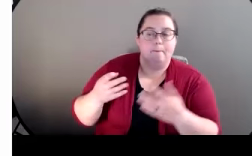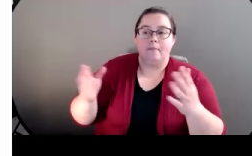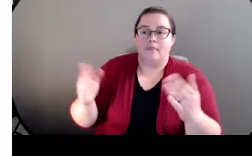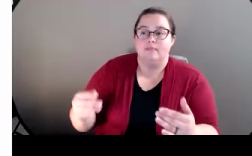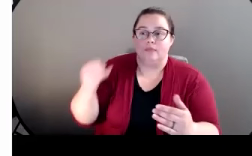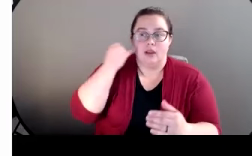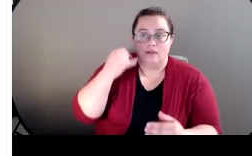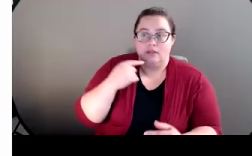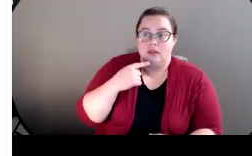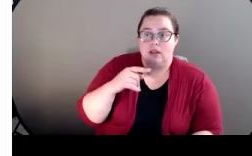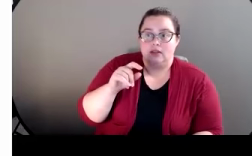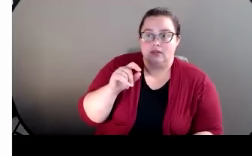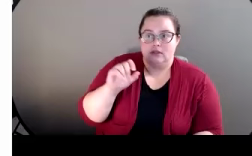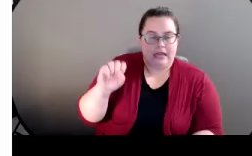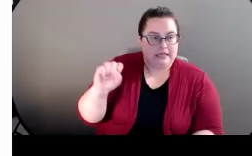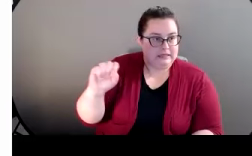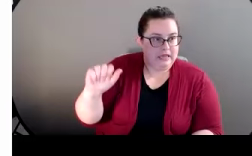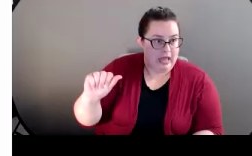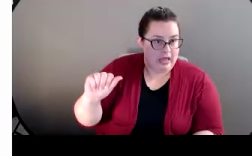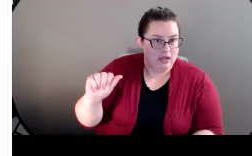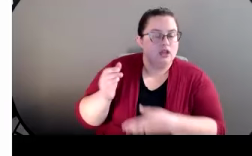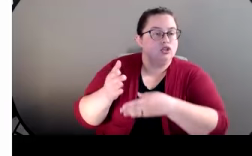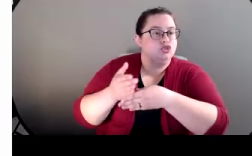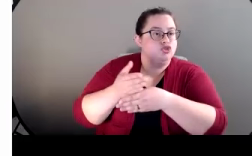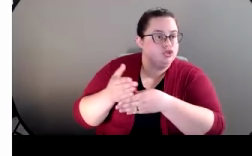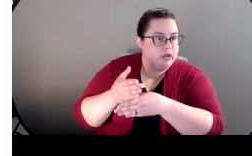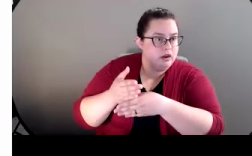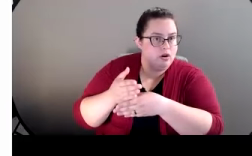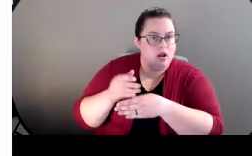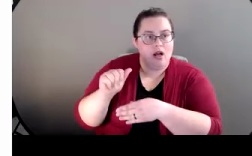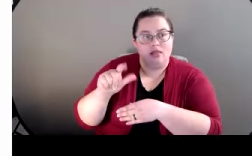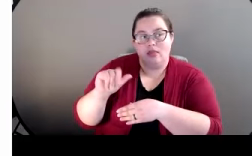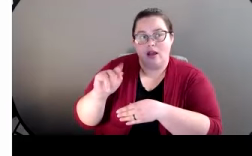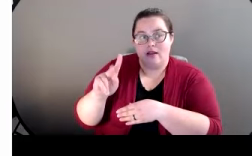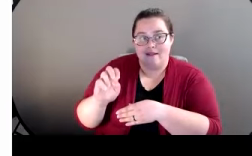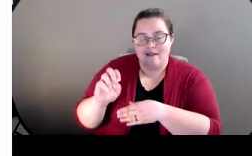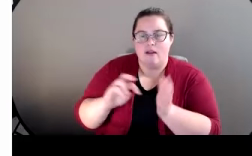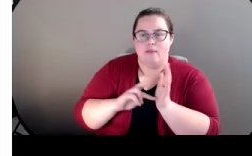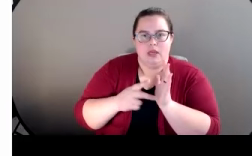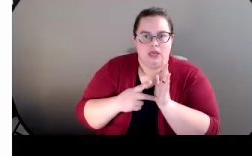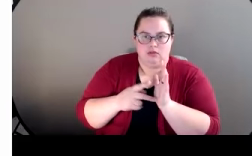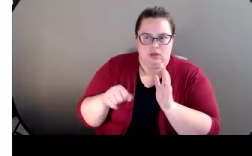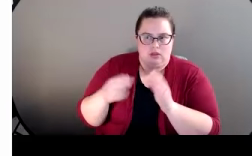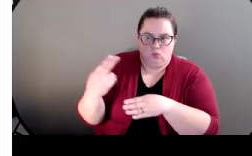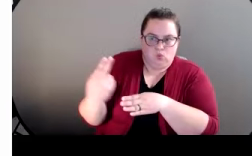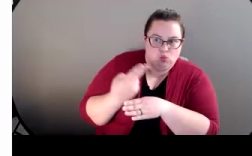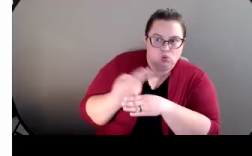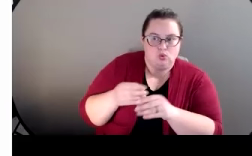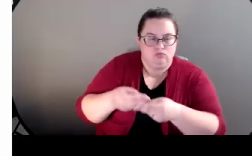that means that you can use it. You can use it and give it to your students. Do anything that you want with it.